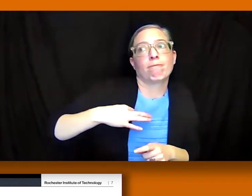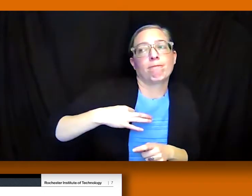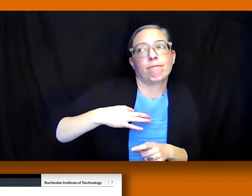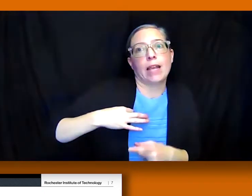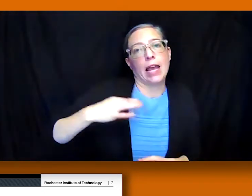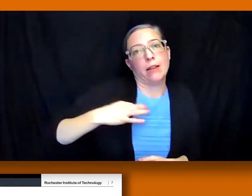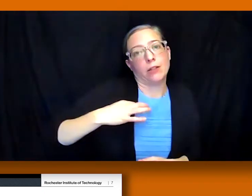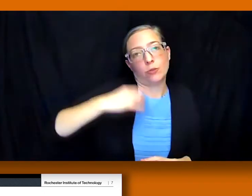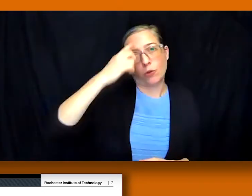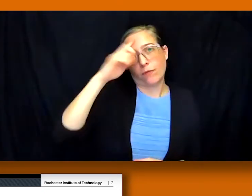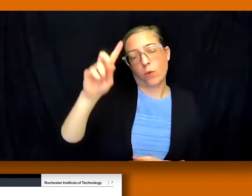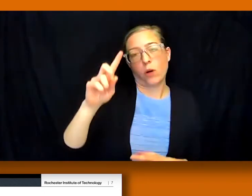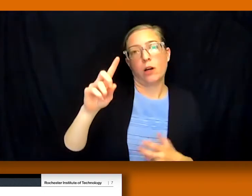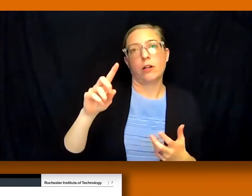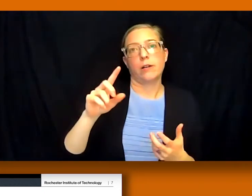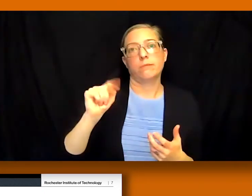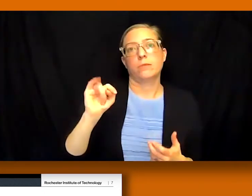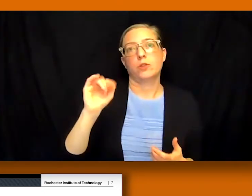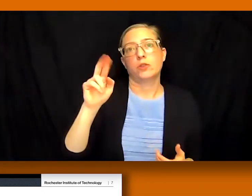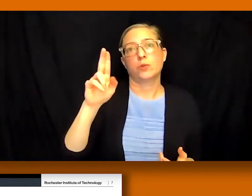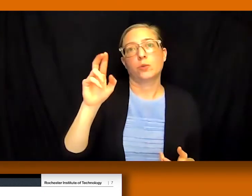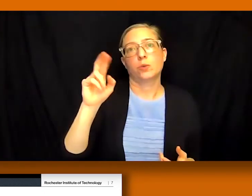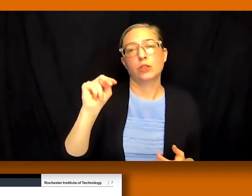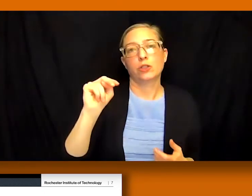based on their level of effort.